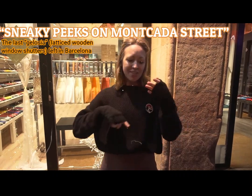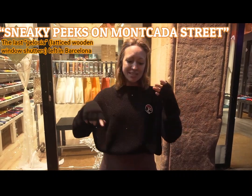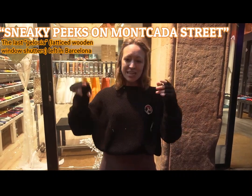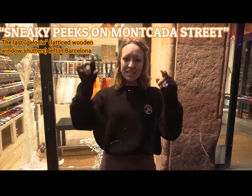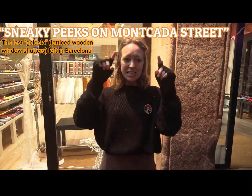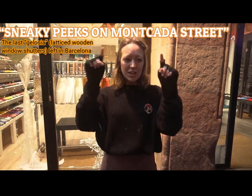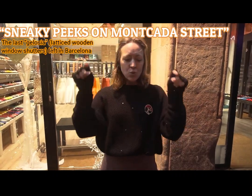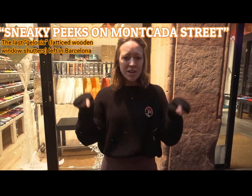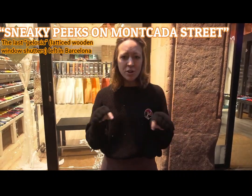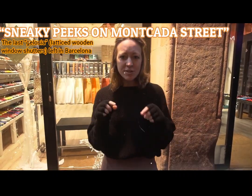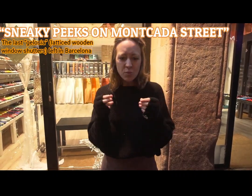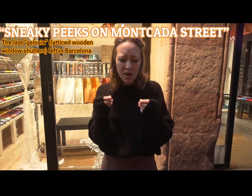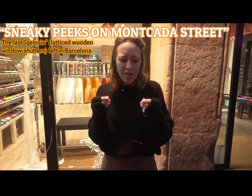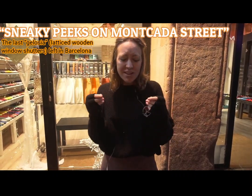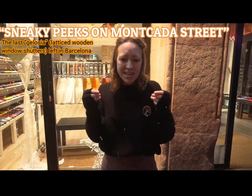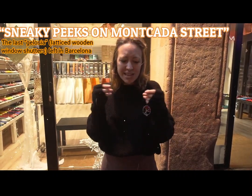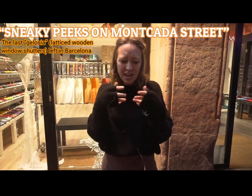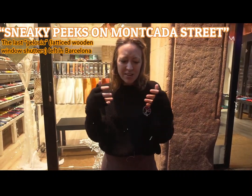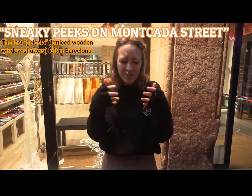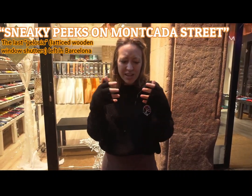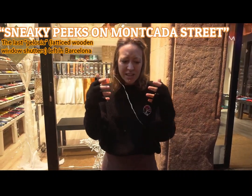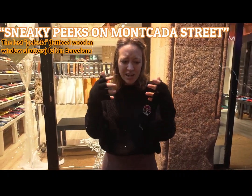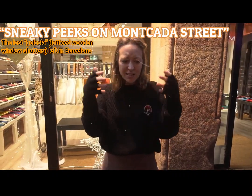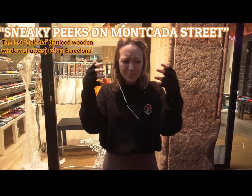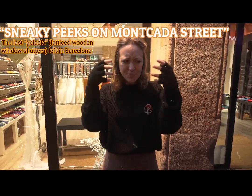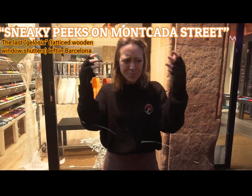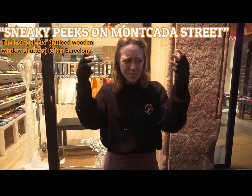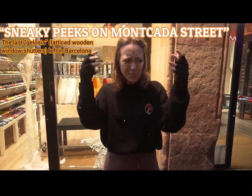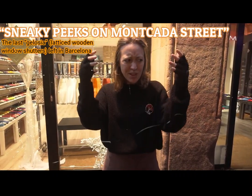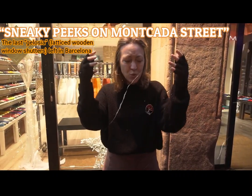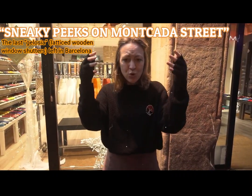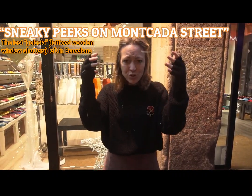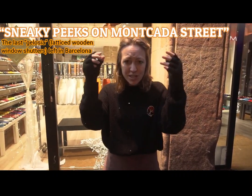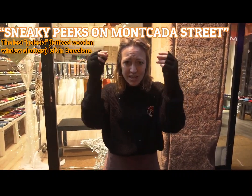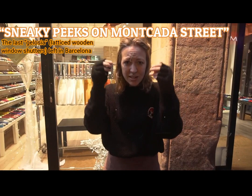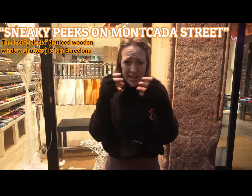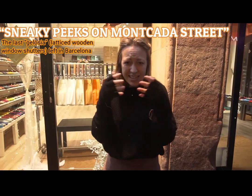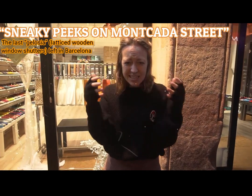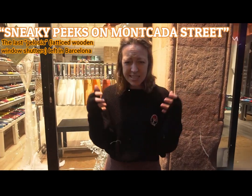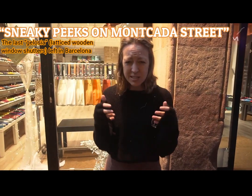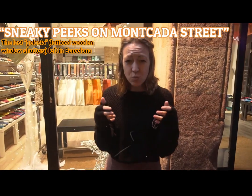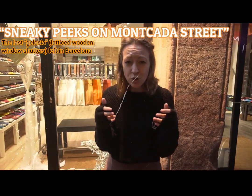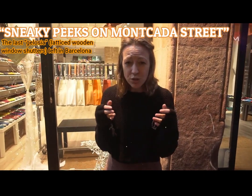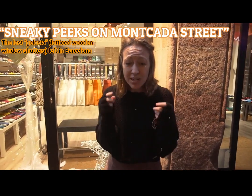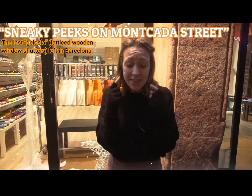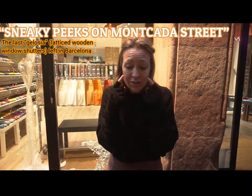So they had these windows covered with latticed wooden shutters